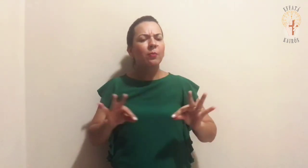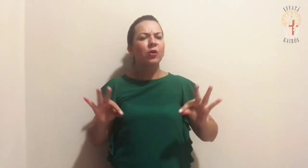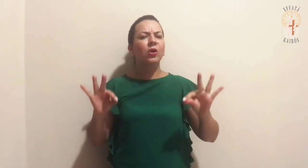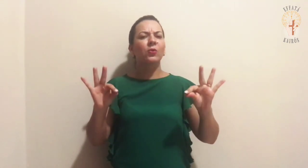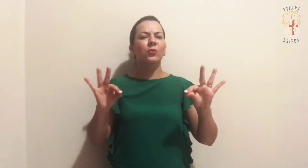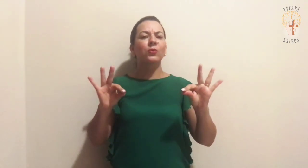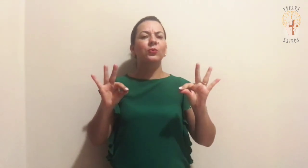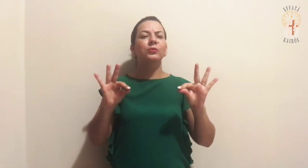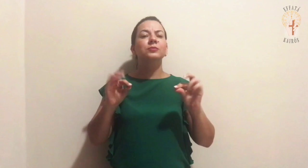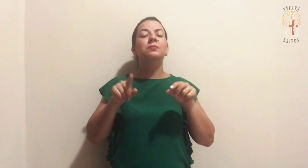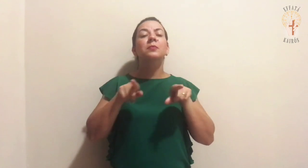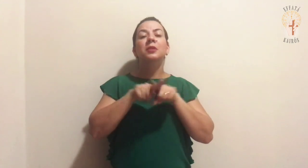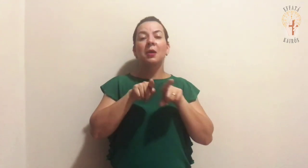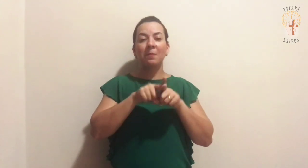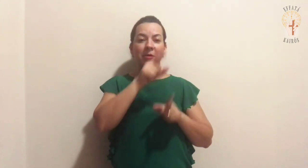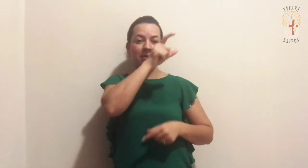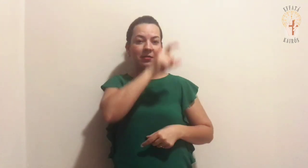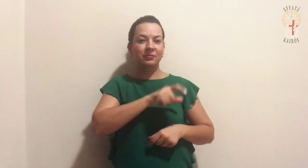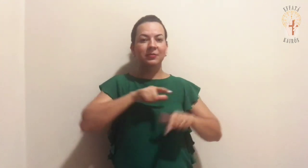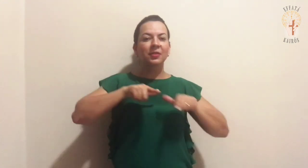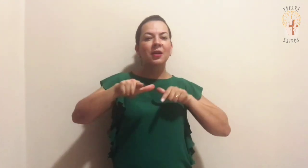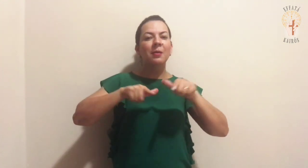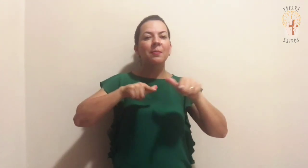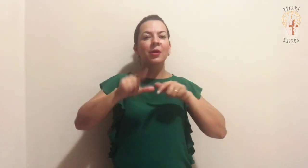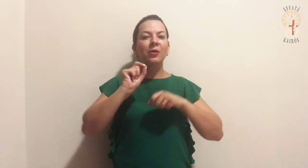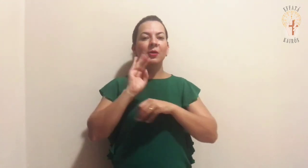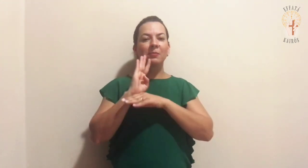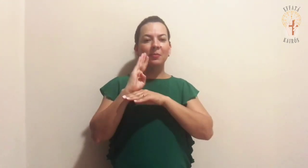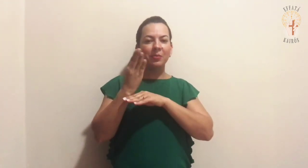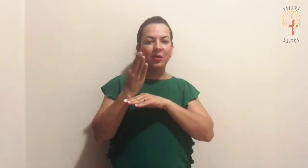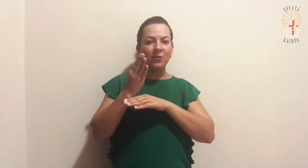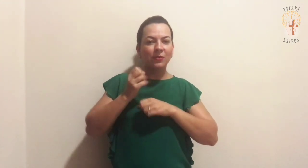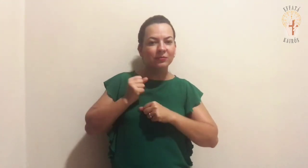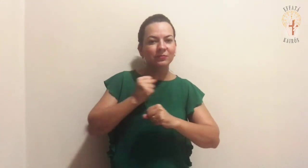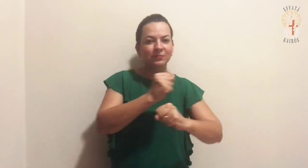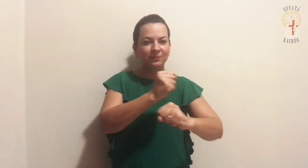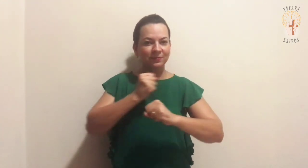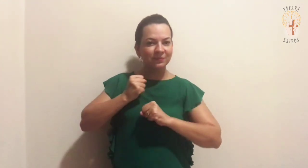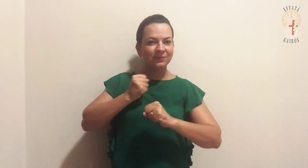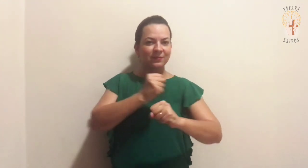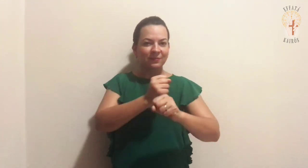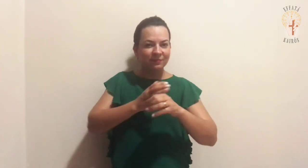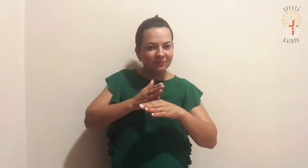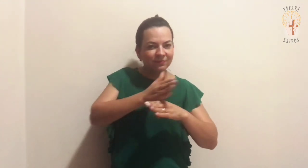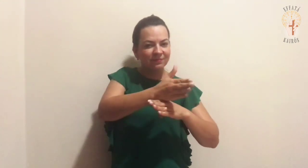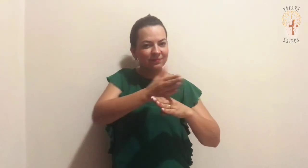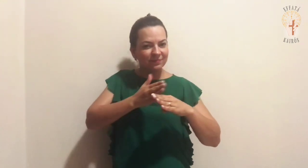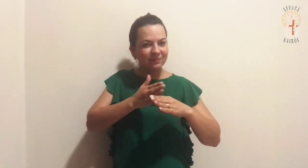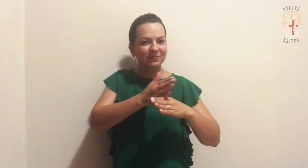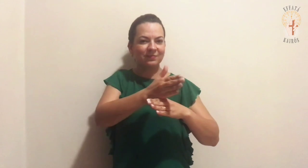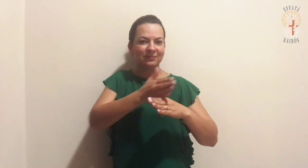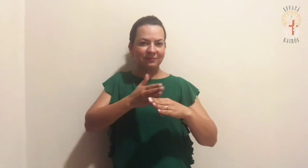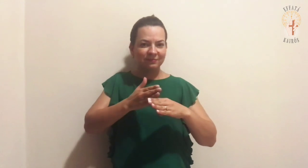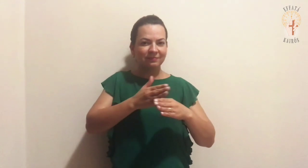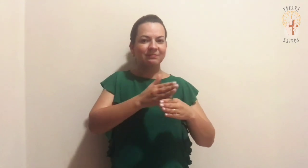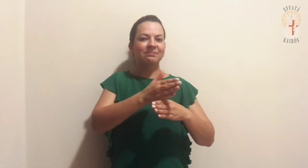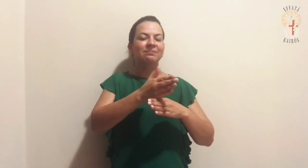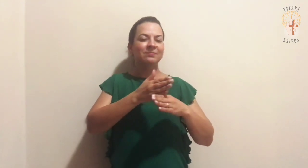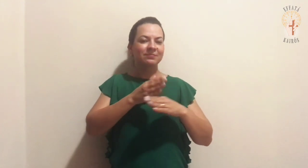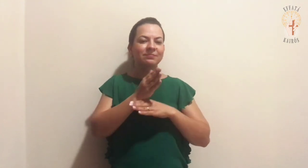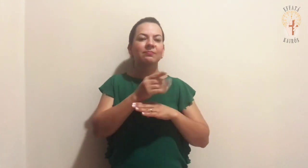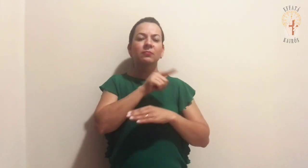Living off the work of his hands, as a carpenter, he